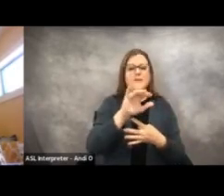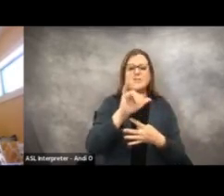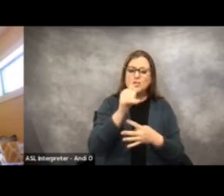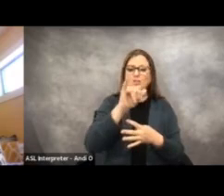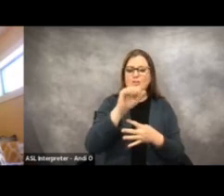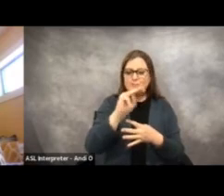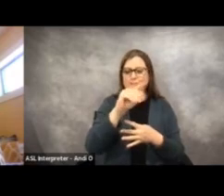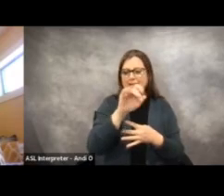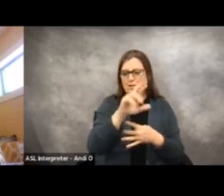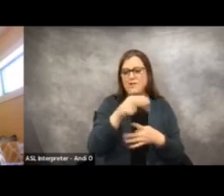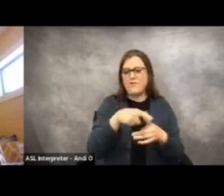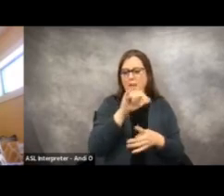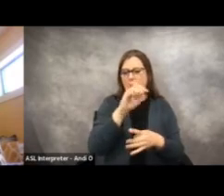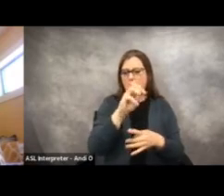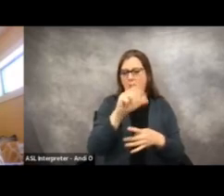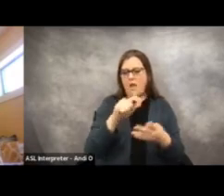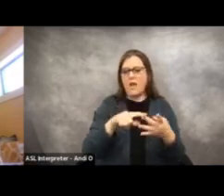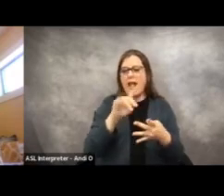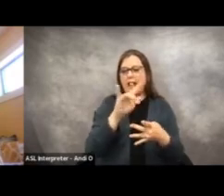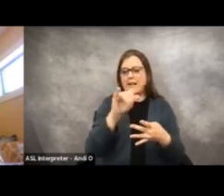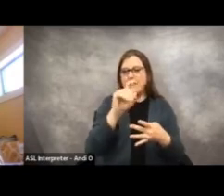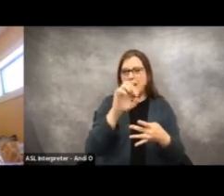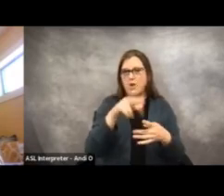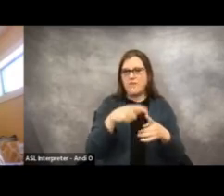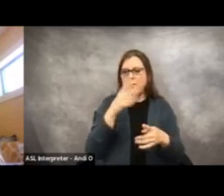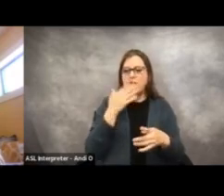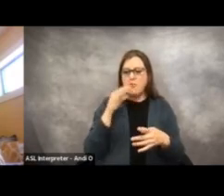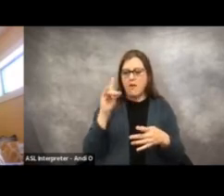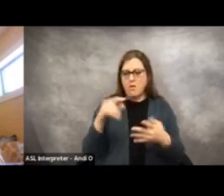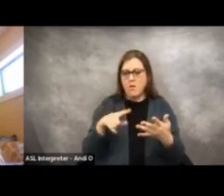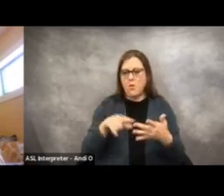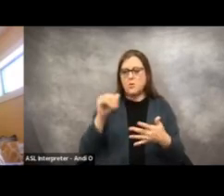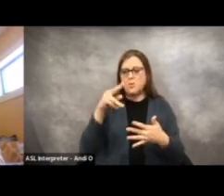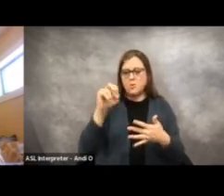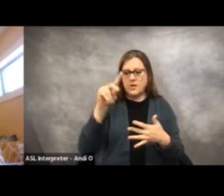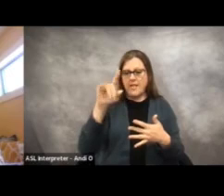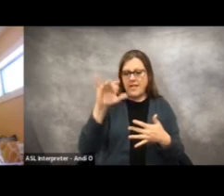Kelly Miller from Colorado, June Klein-Bacon, from Iowa, Dr. Drew